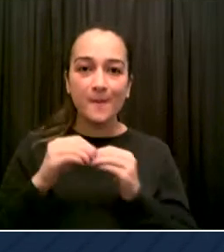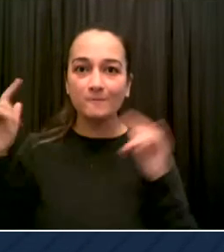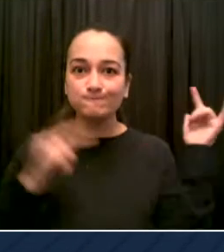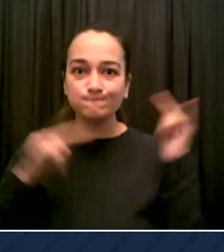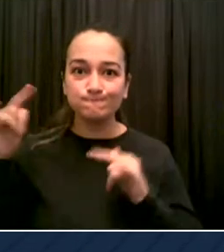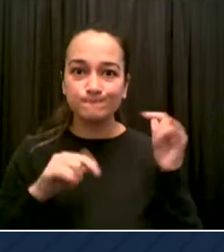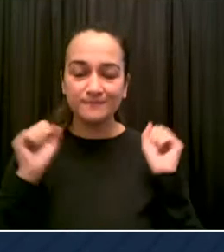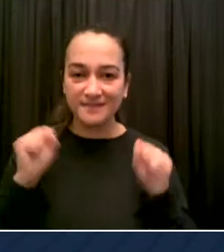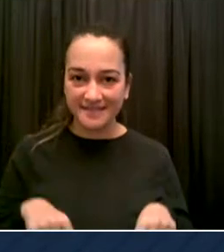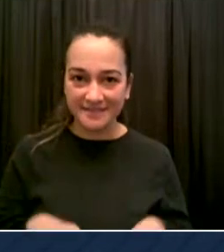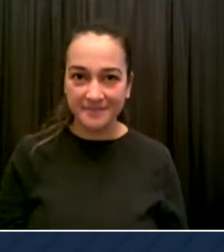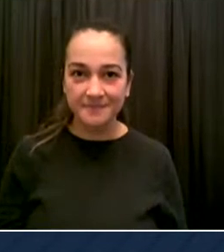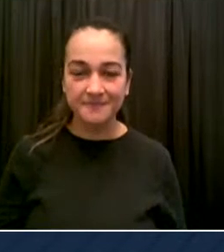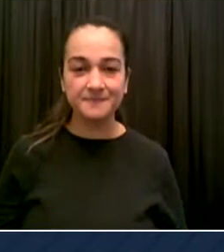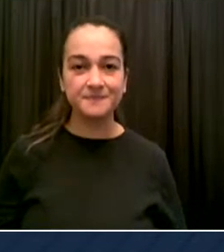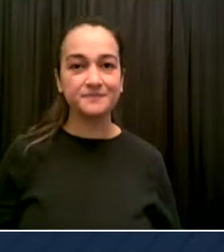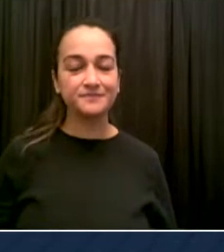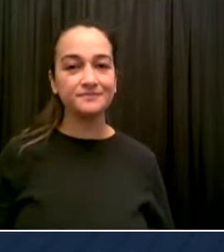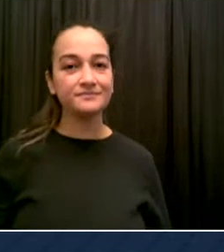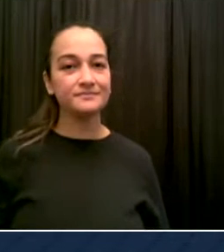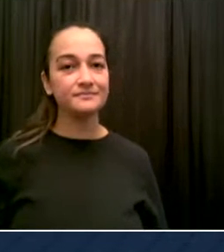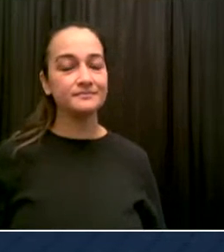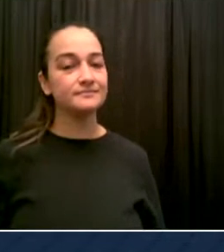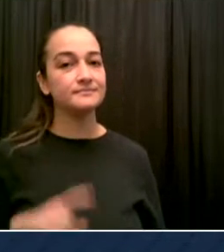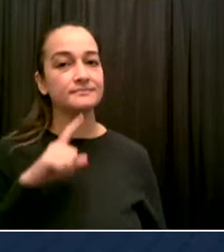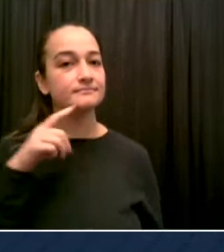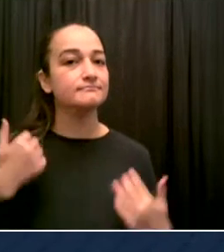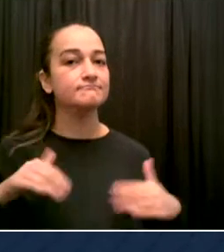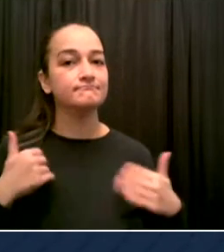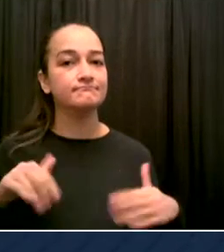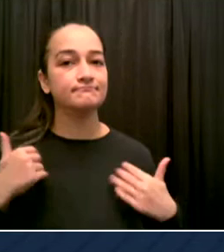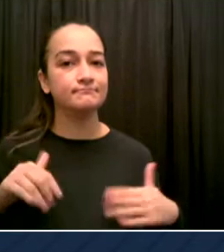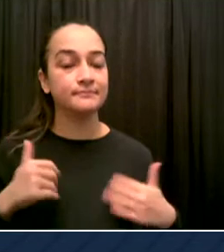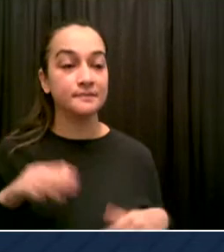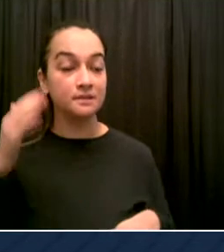SOAMAZING.